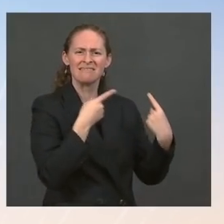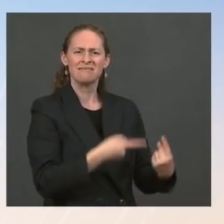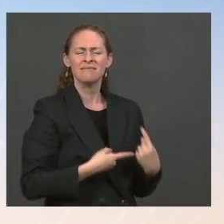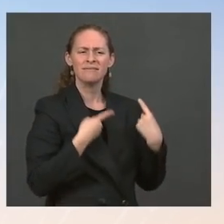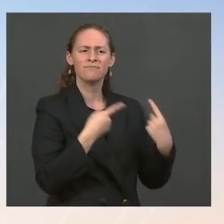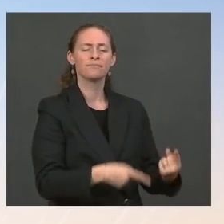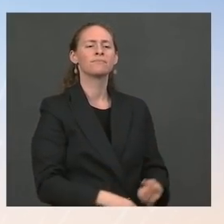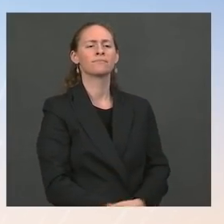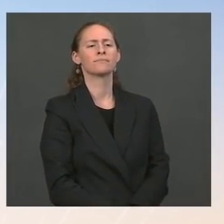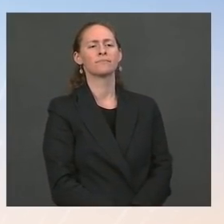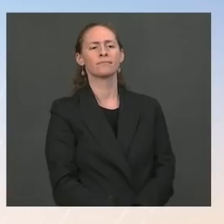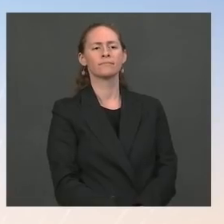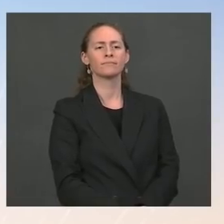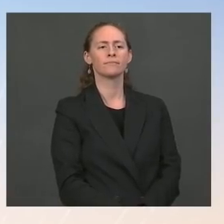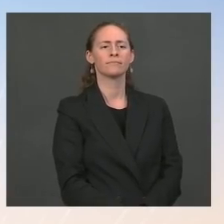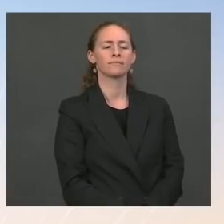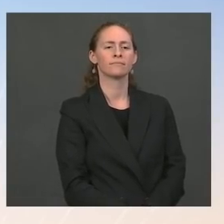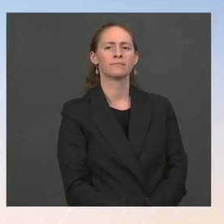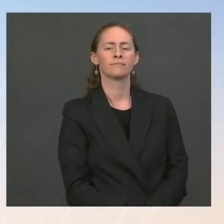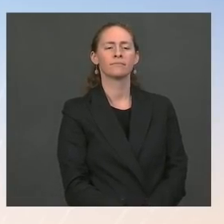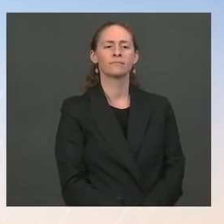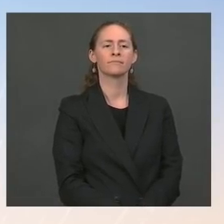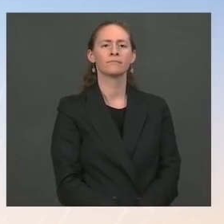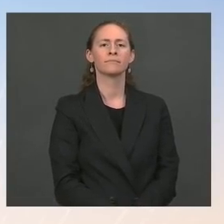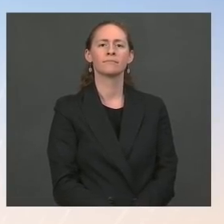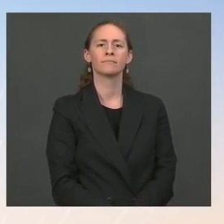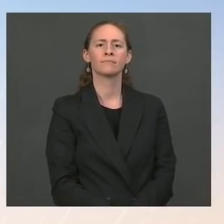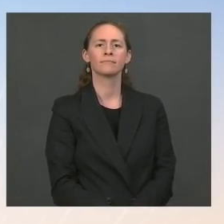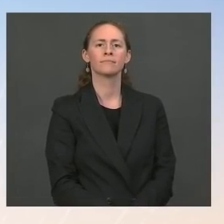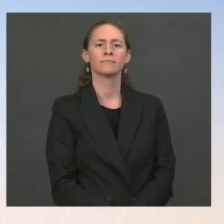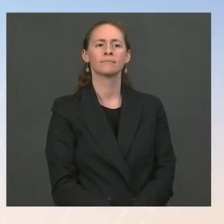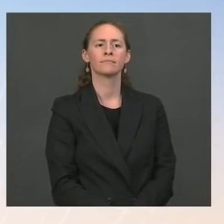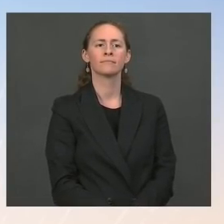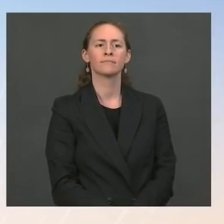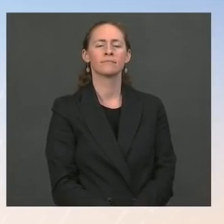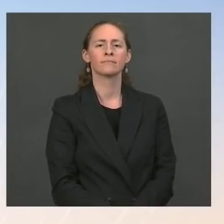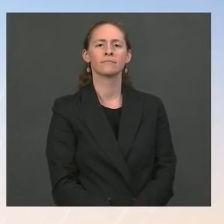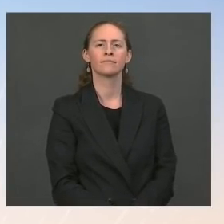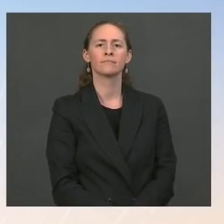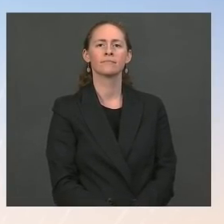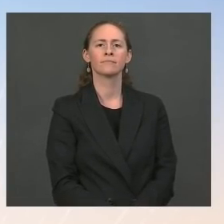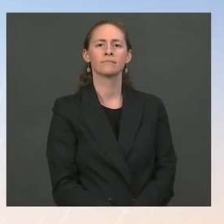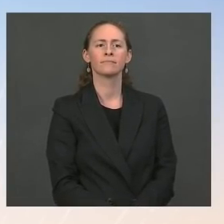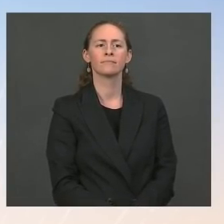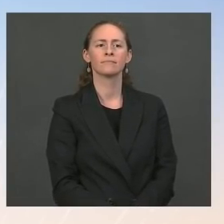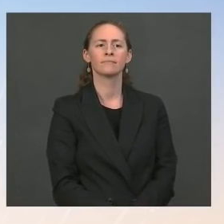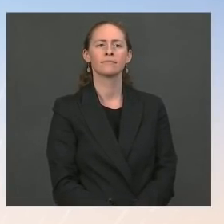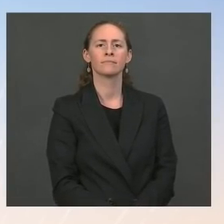is that we know that the efforts to kidnap people,